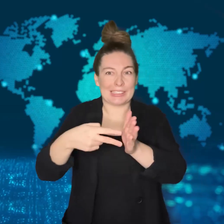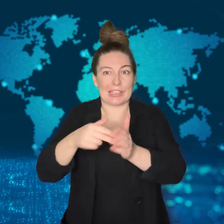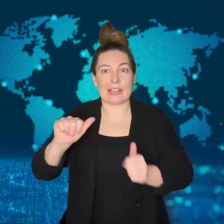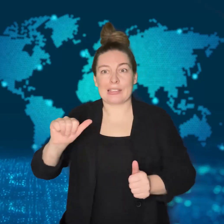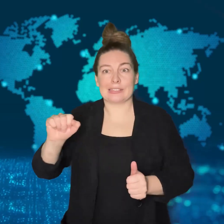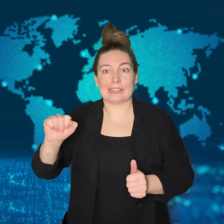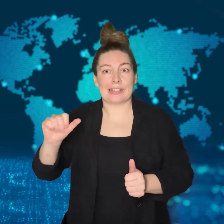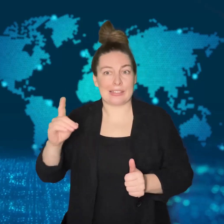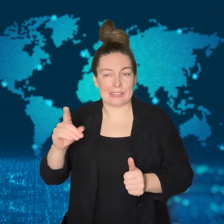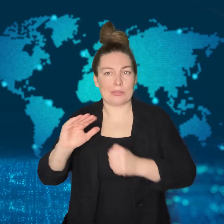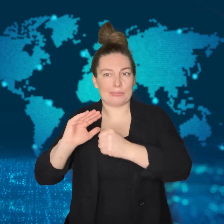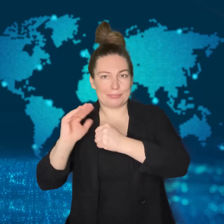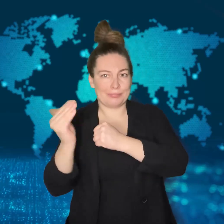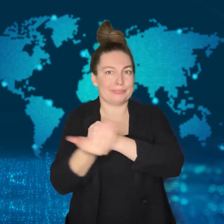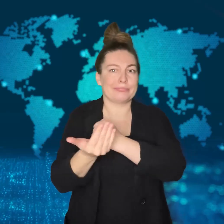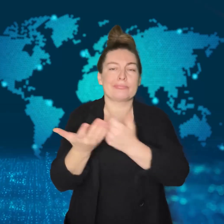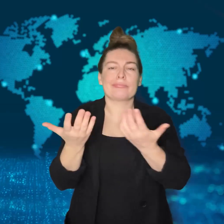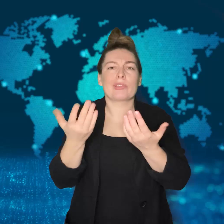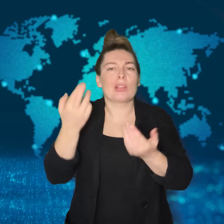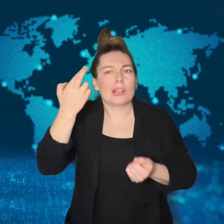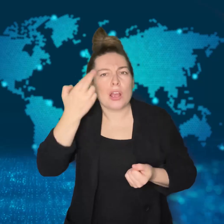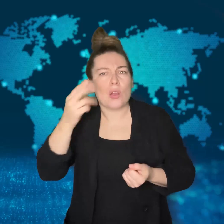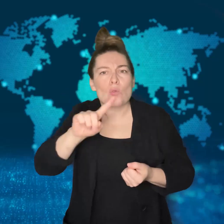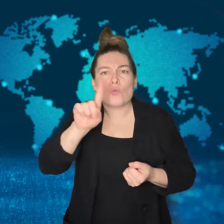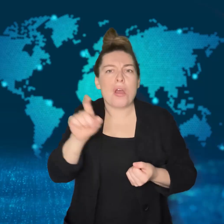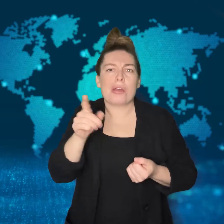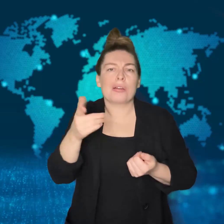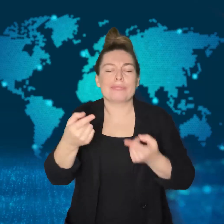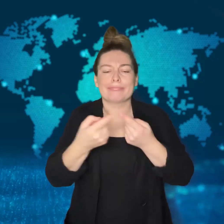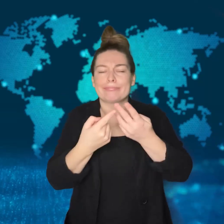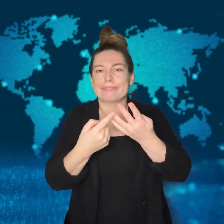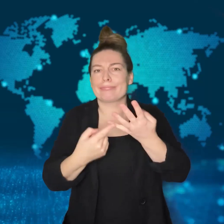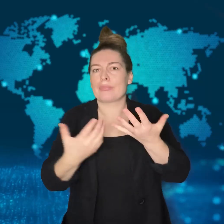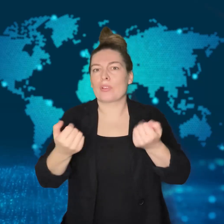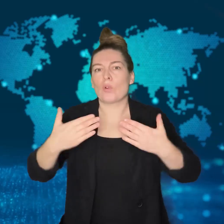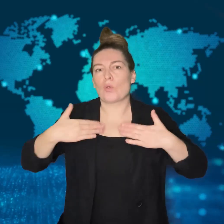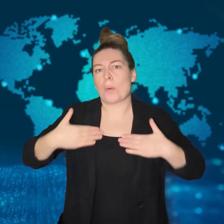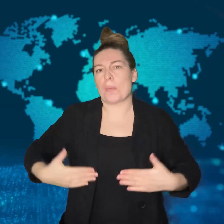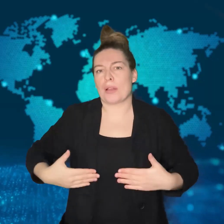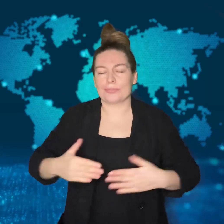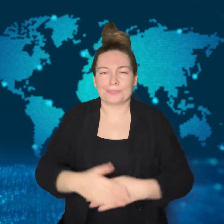Assad on humanitarian grounds.